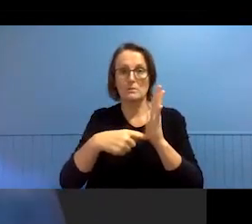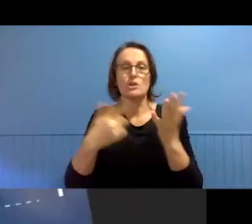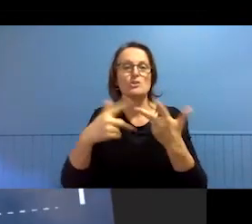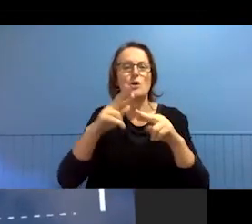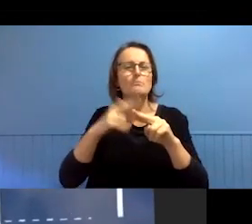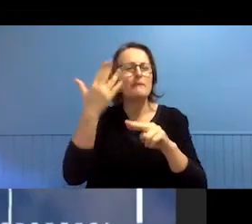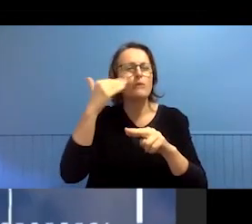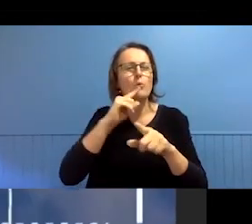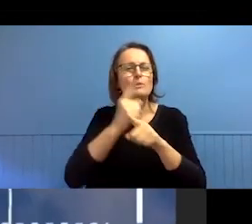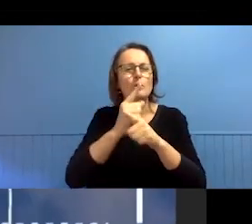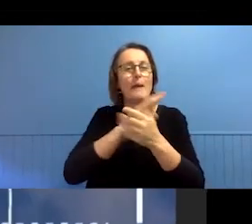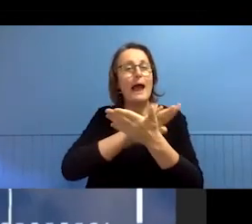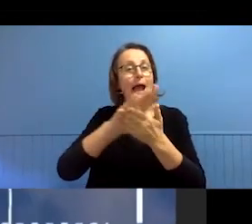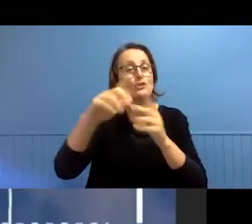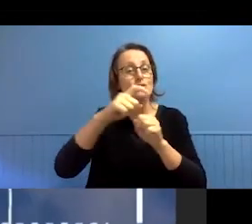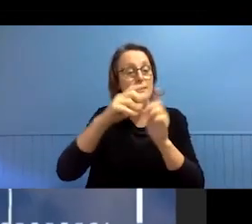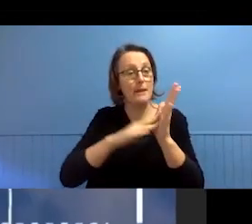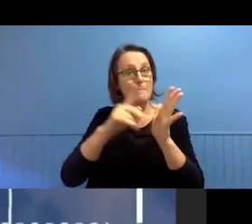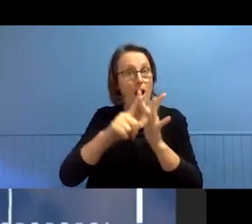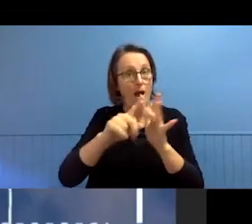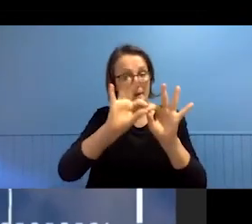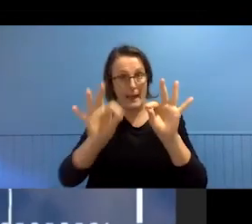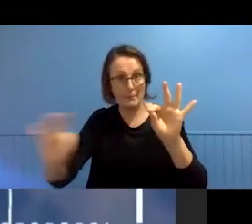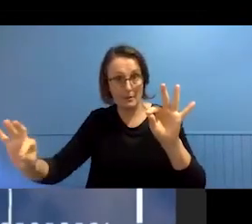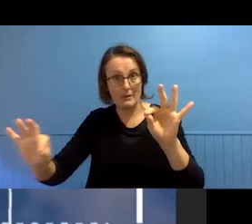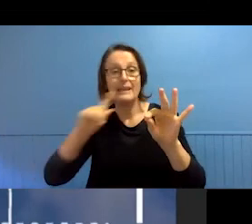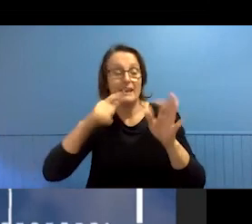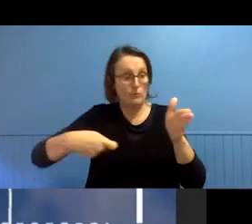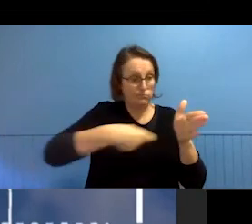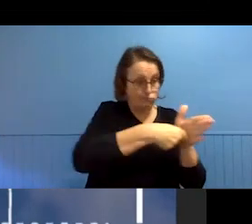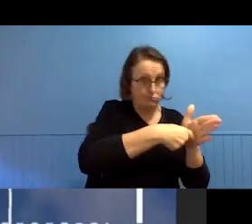HDMI cable, if you plug it into the camera and plug it into your screen